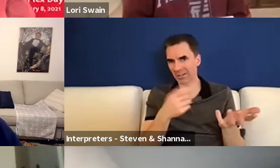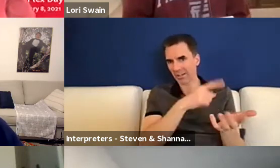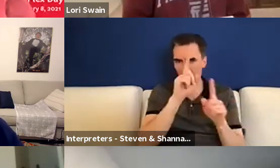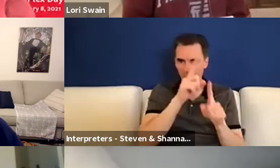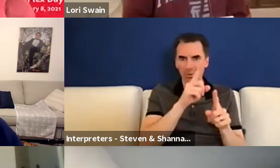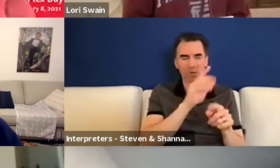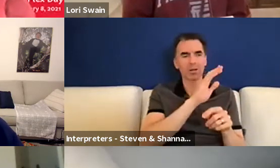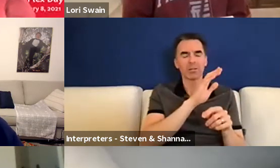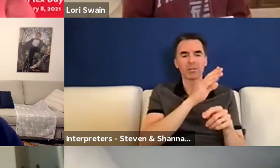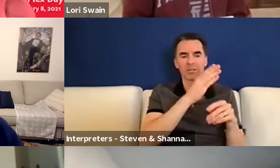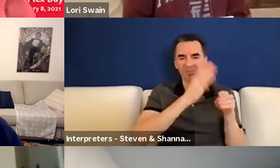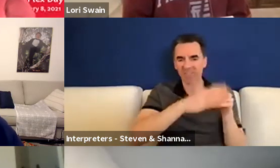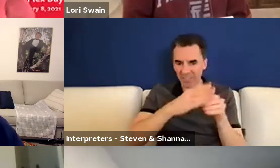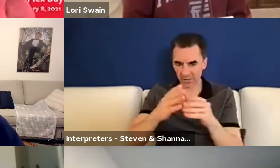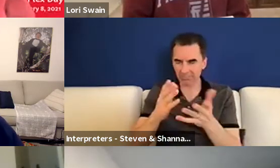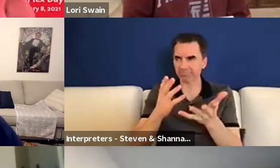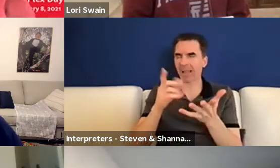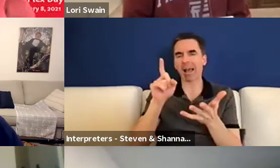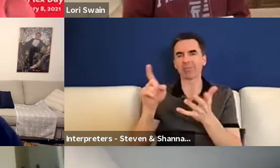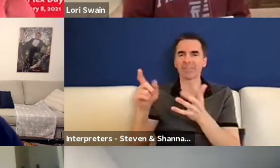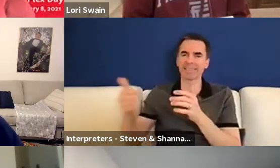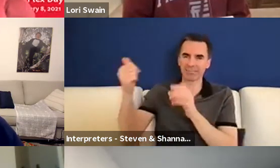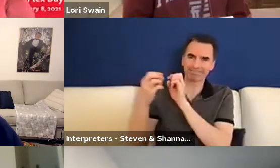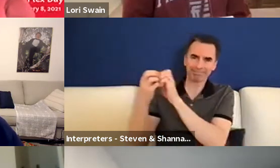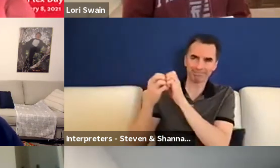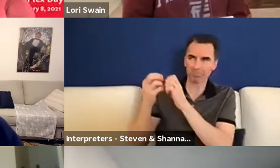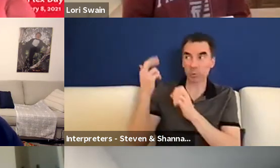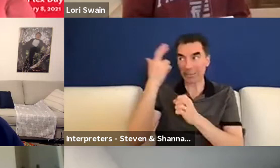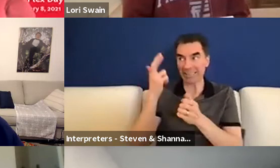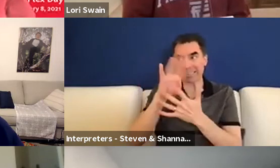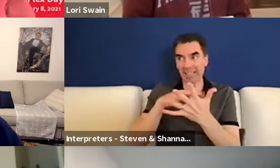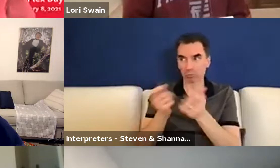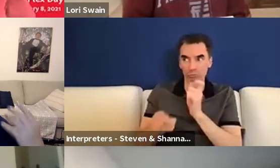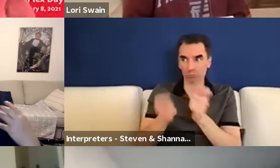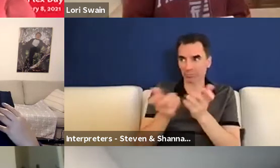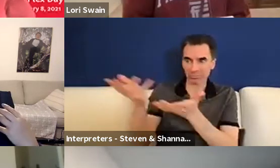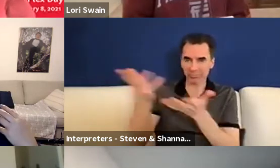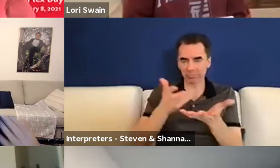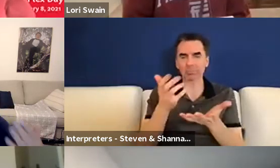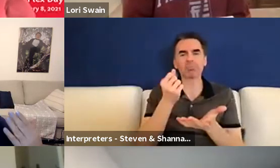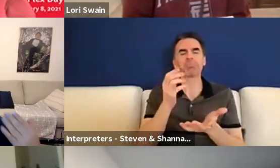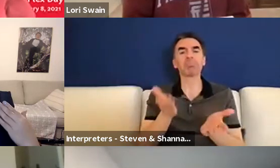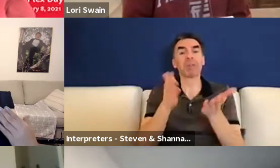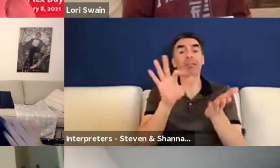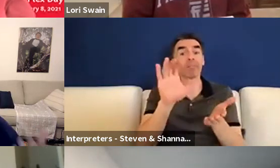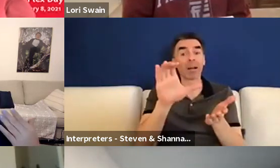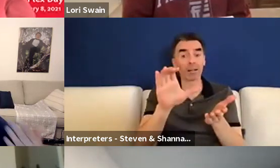their goal is. So that's what I would recommend for faculty to do to get started is to just map it out from the lens of a